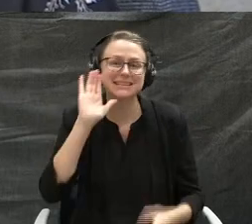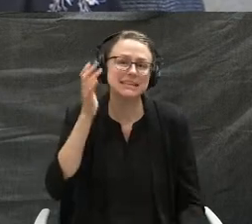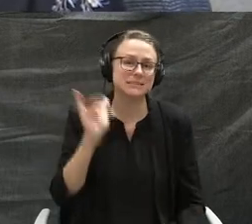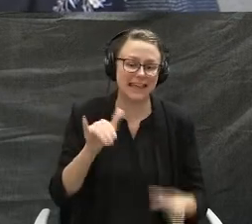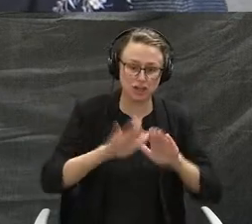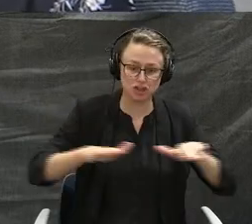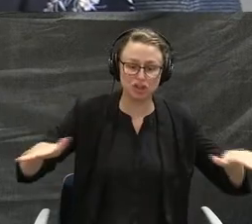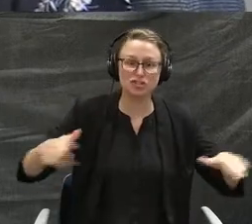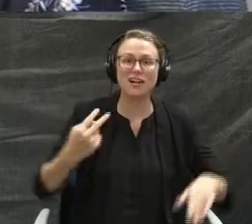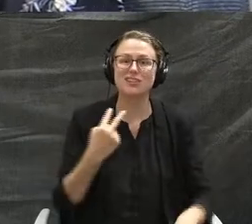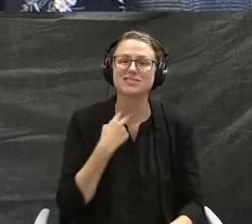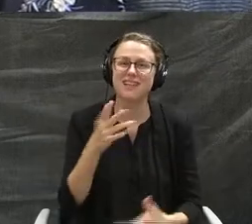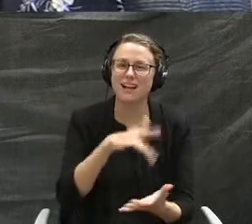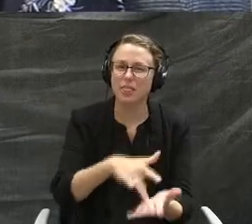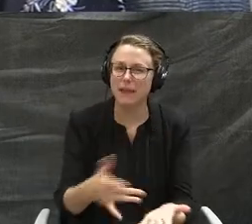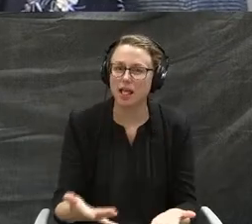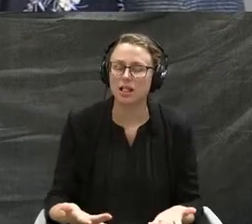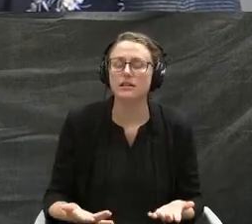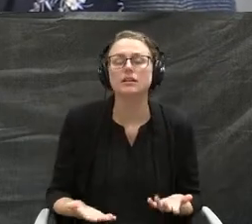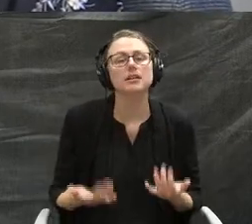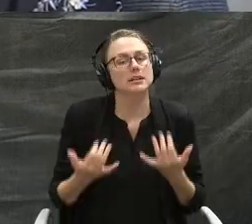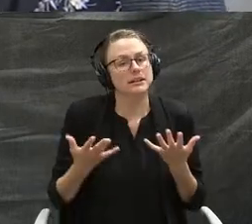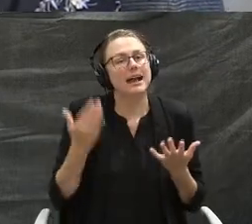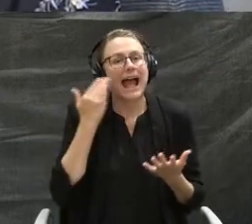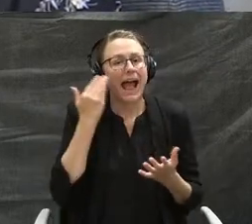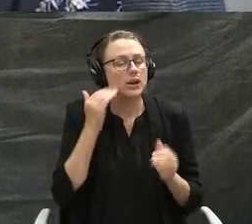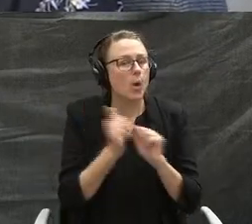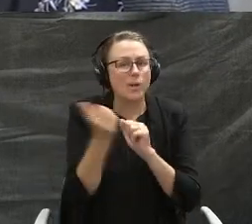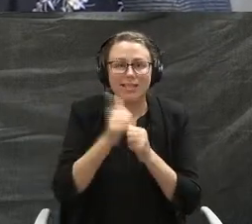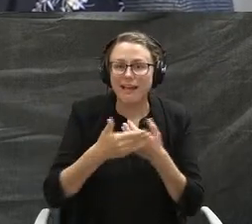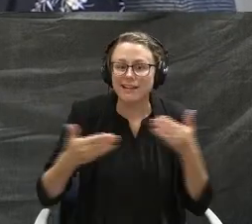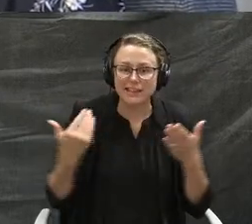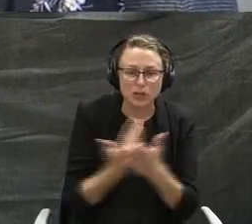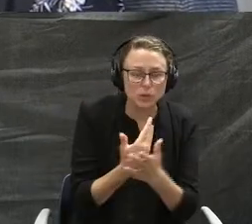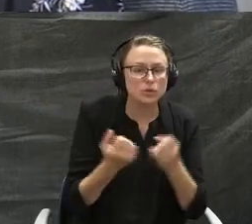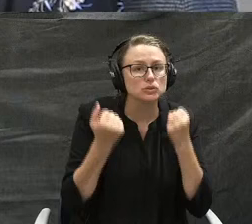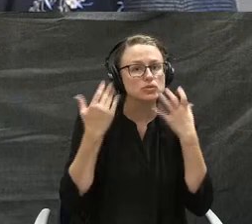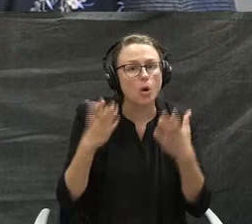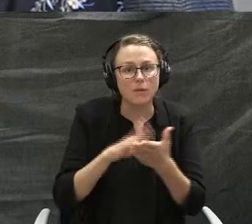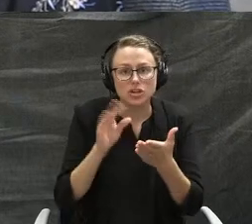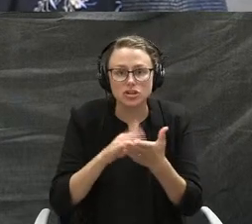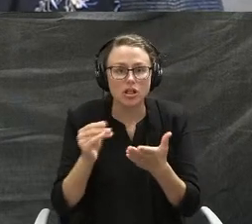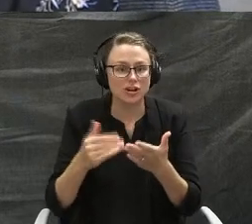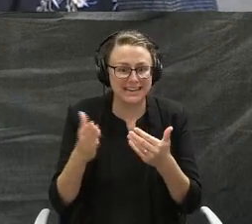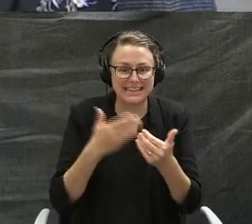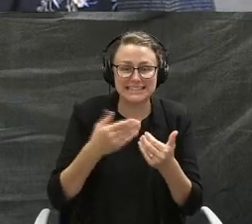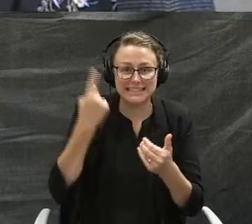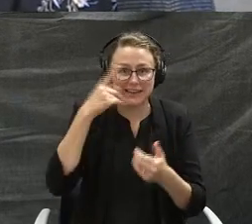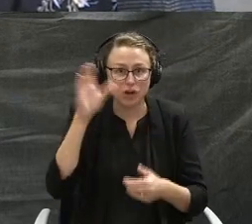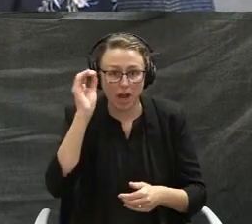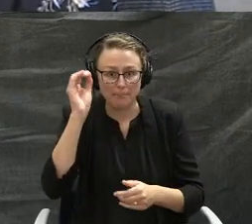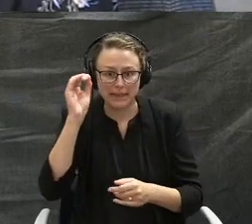As with anything new, there is a lot to learn. A new information can sway opinion. I do not believe that children are immune